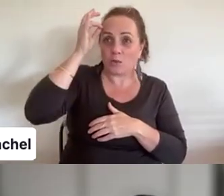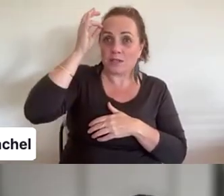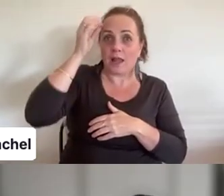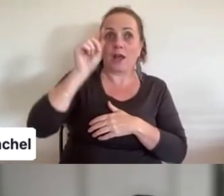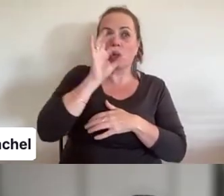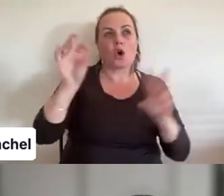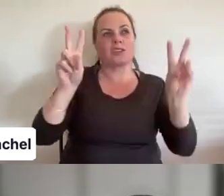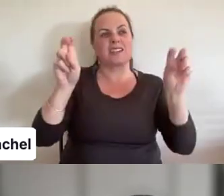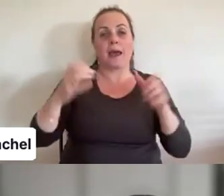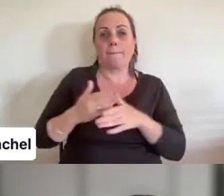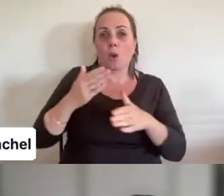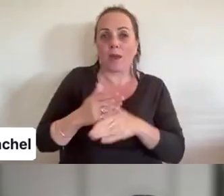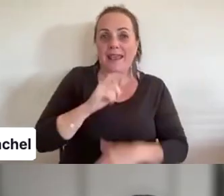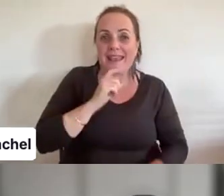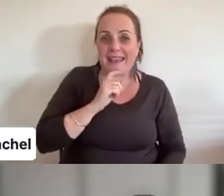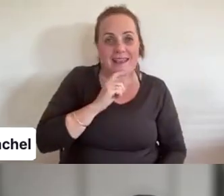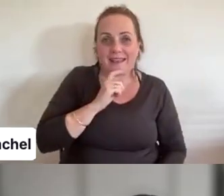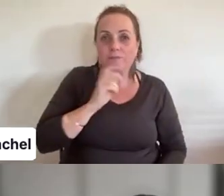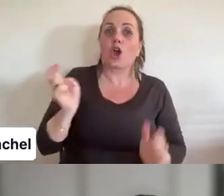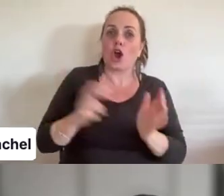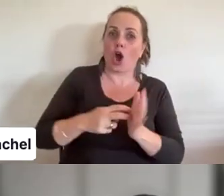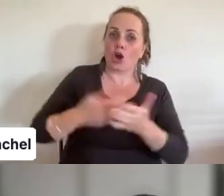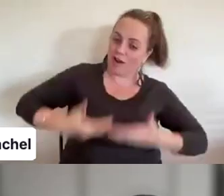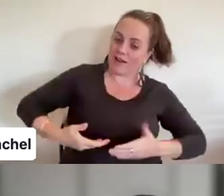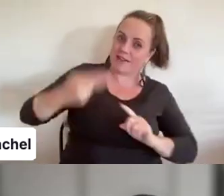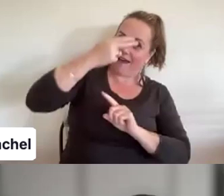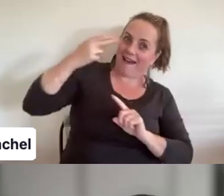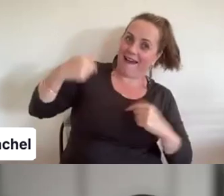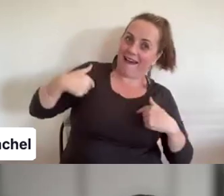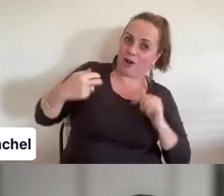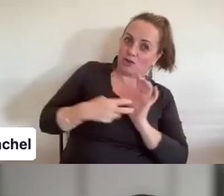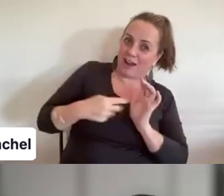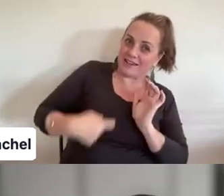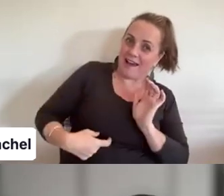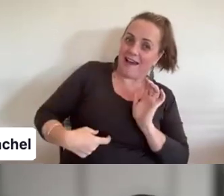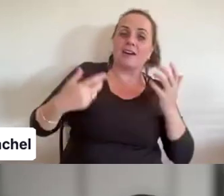they are contractors. And so some of the structures that we have around elected members